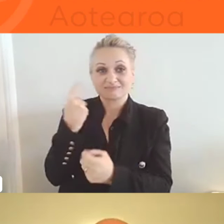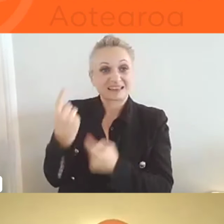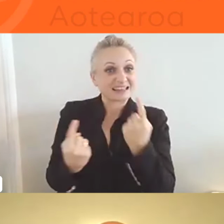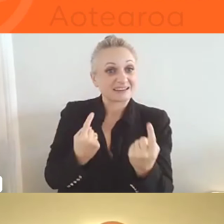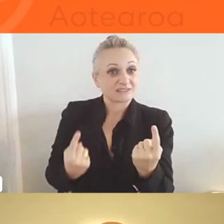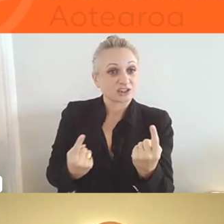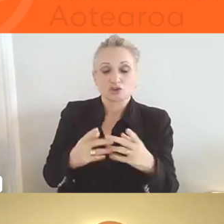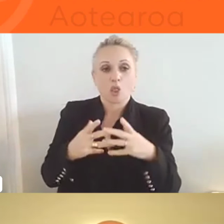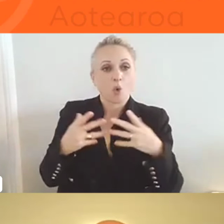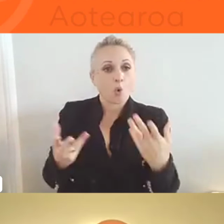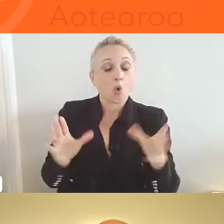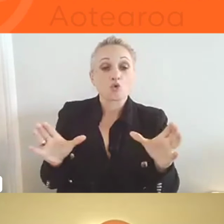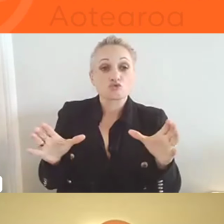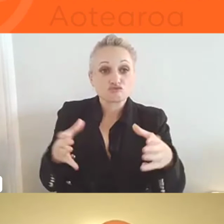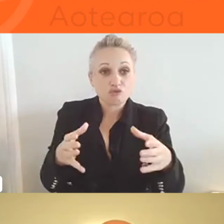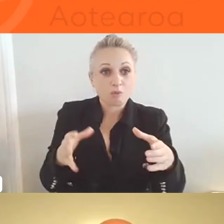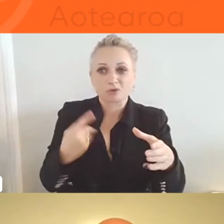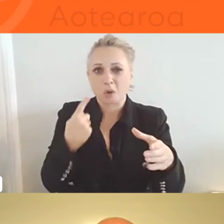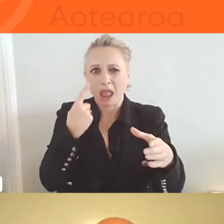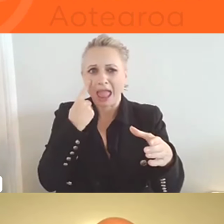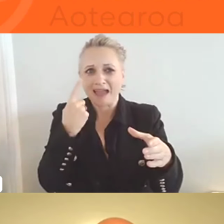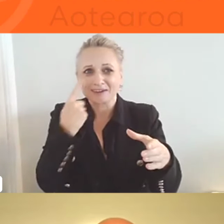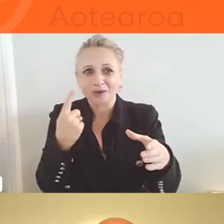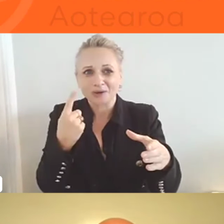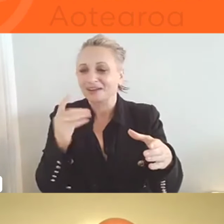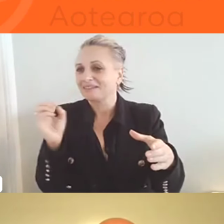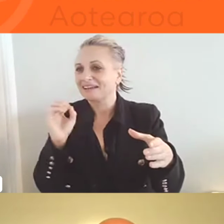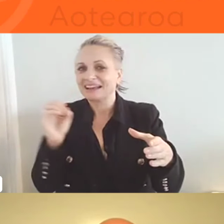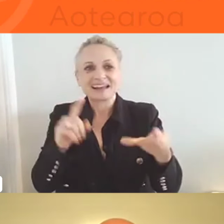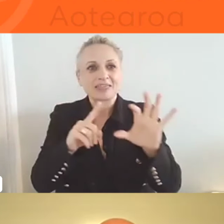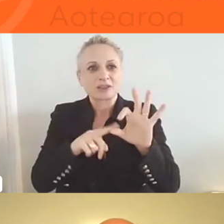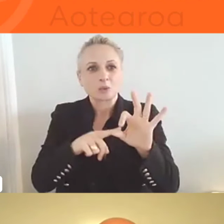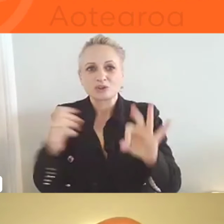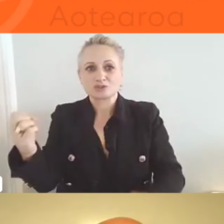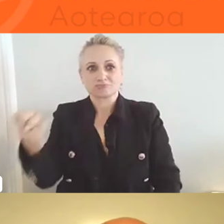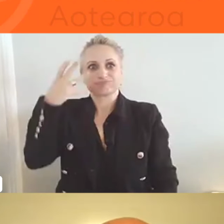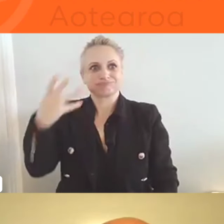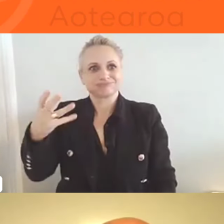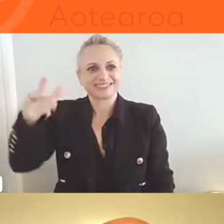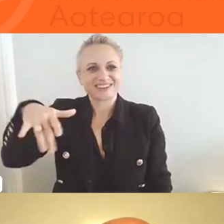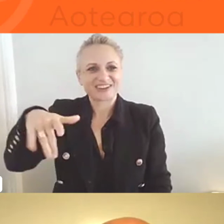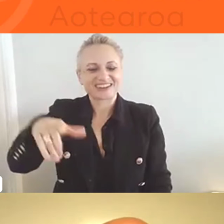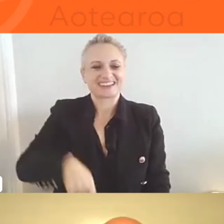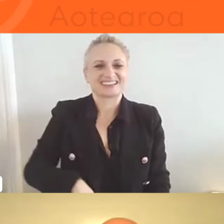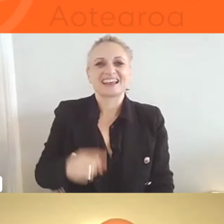yet to see how that's going to work, I haven't had any questions flash up on my screen. But no doubt Juliana's got that under control